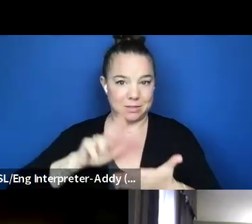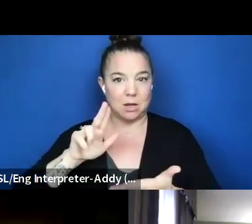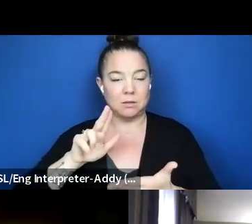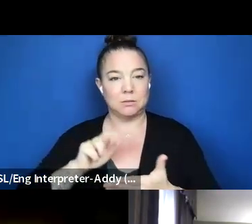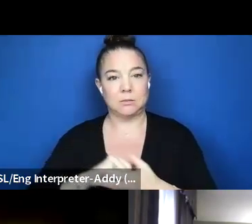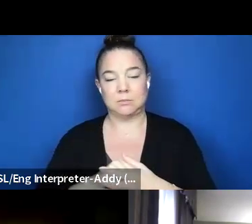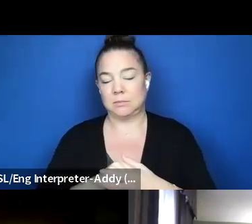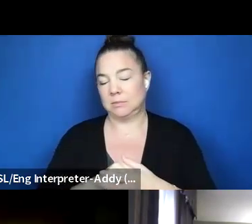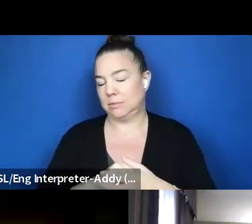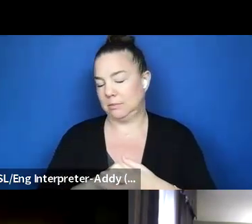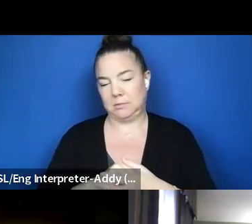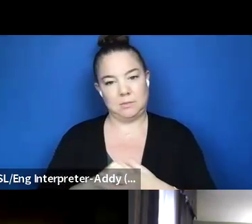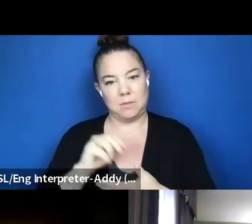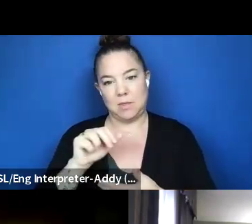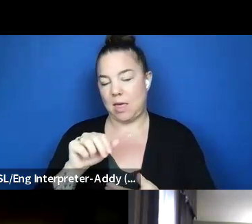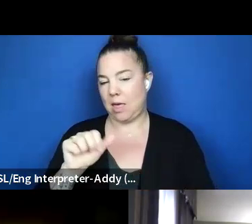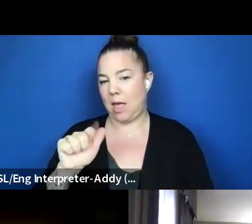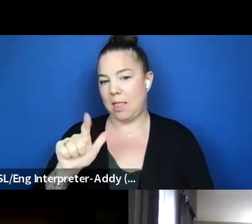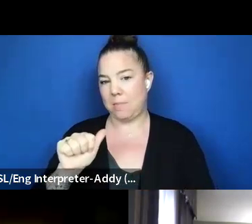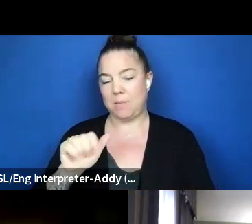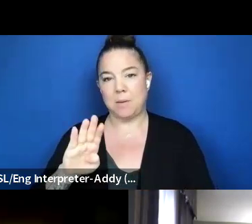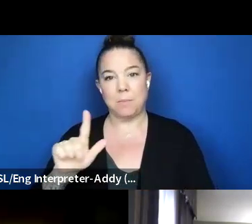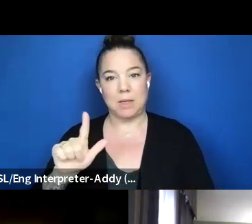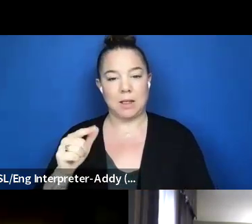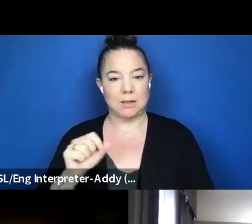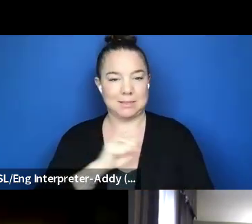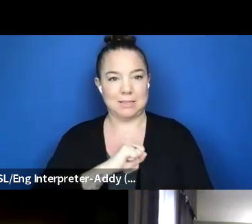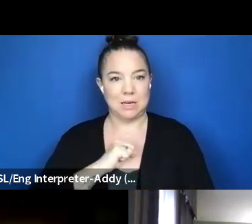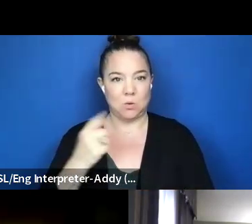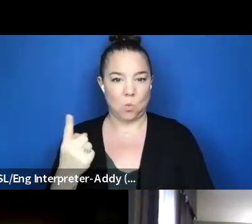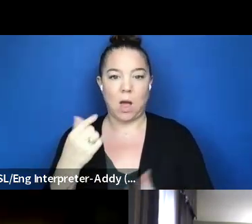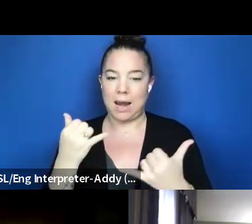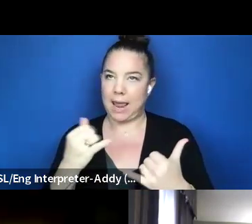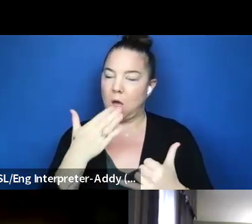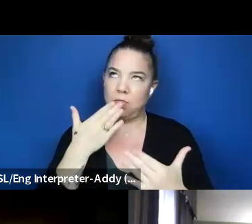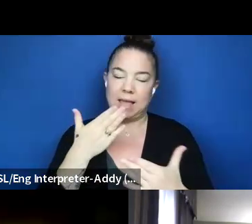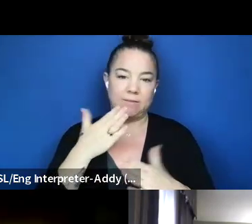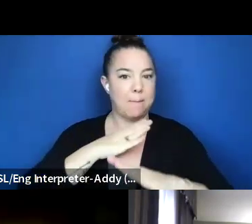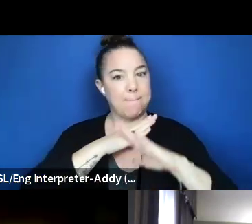Adeleigh Belyeu: that piece of legislation. Now it's being thankfully being blocked. But what that boss said